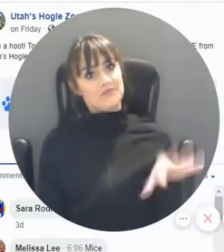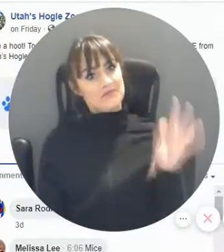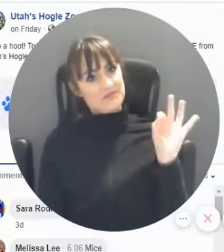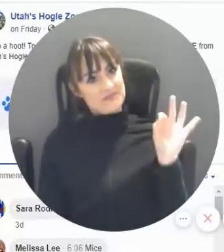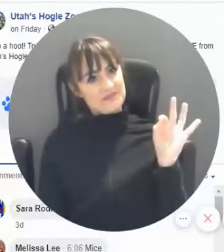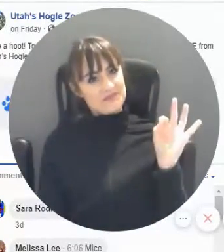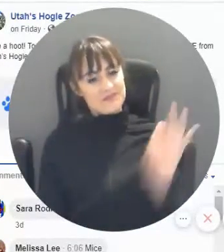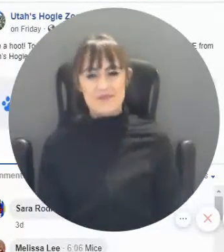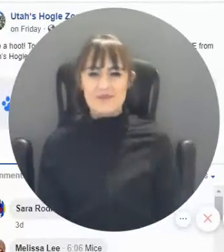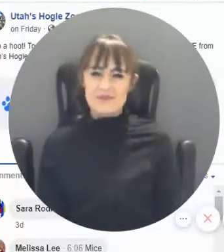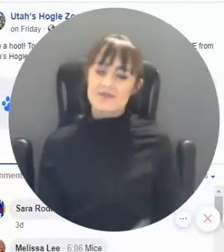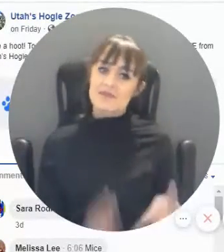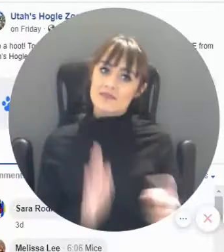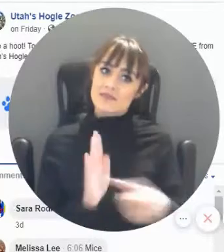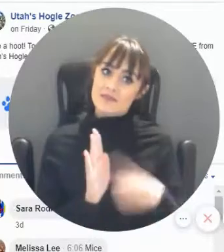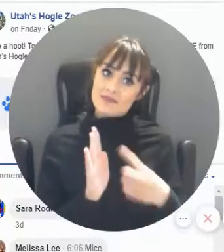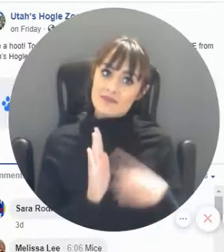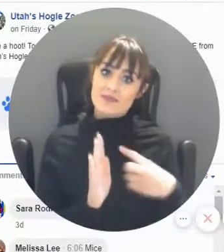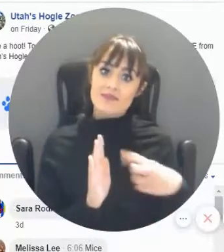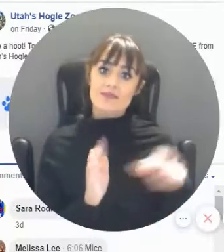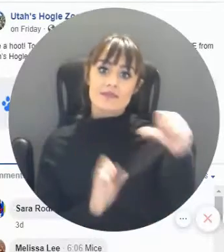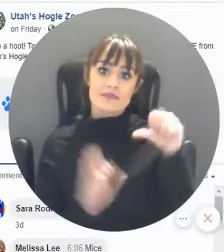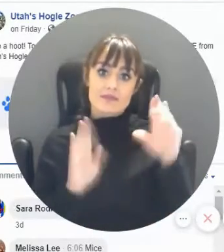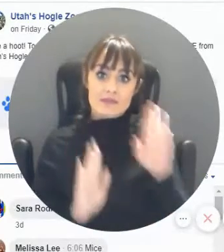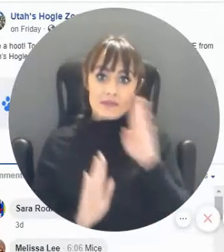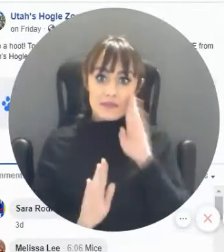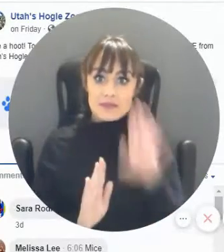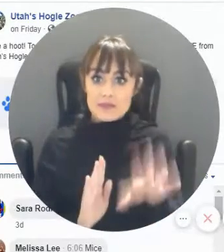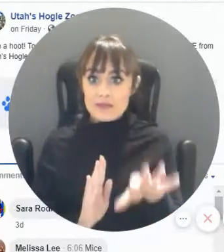Sometimes scientists will find even bat skeletons in owl